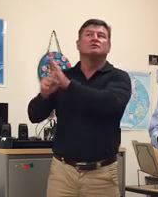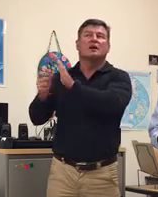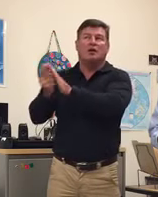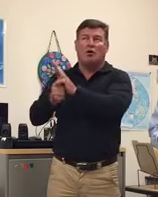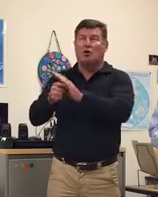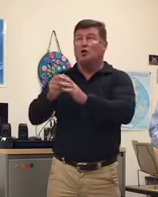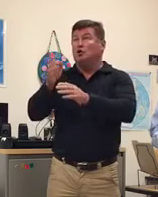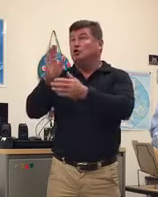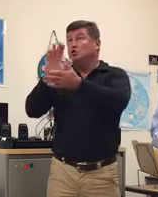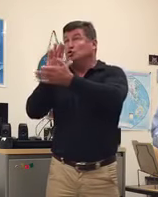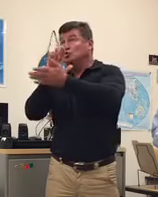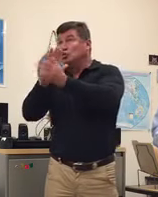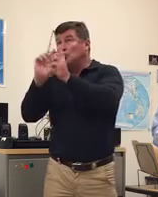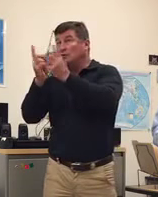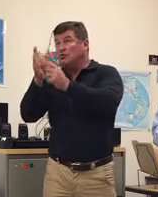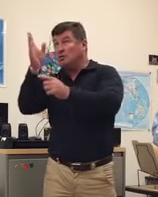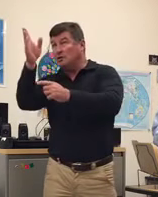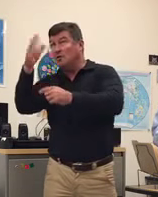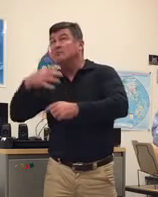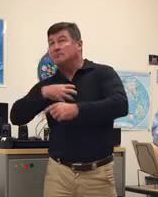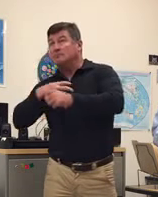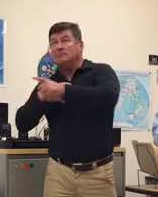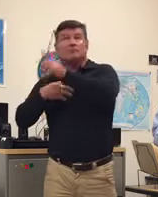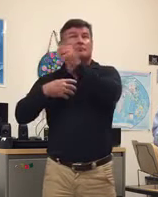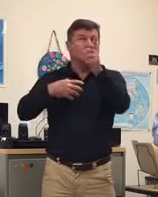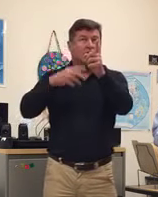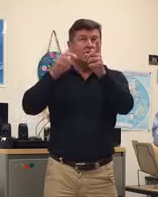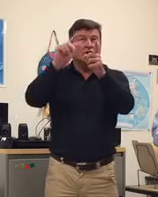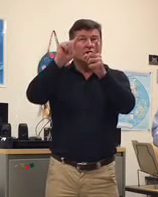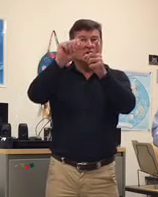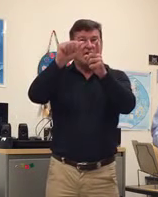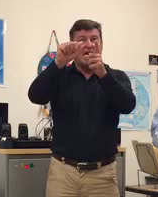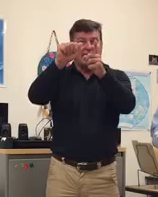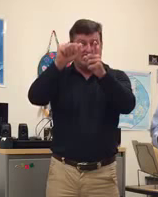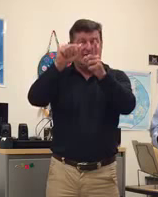they're not following the state law. So now we have an immediate appeal option